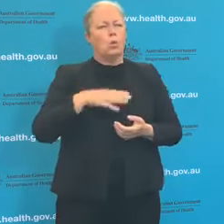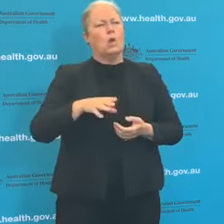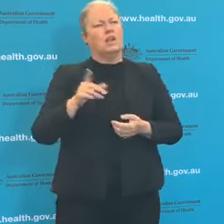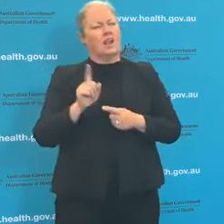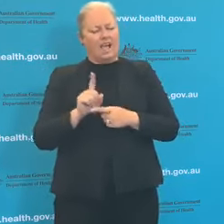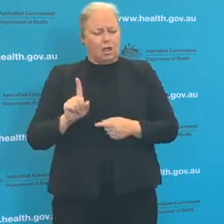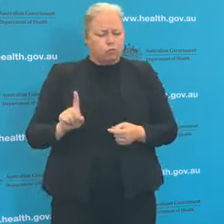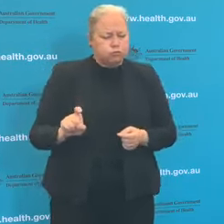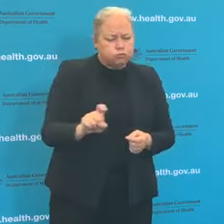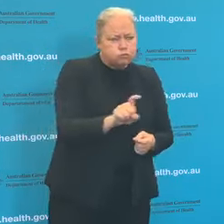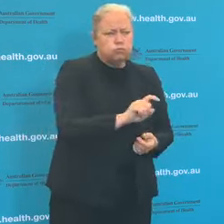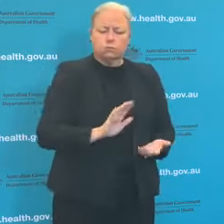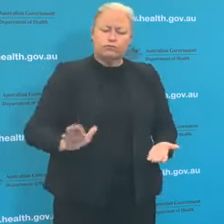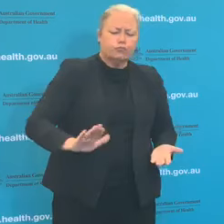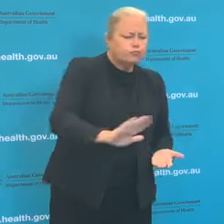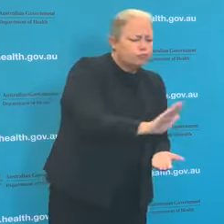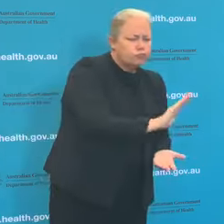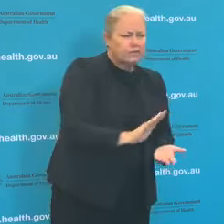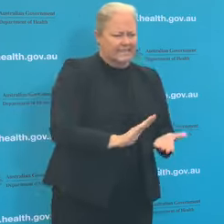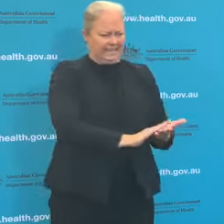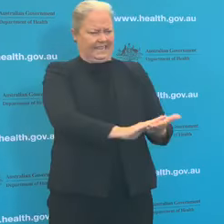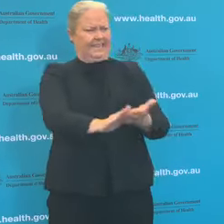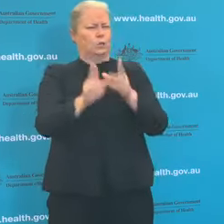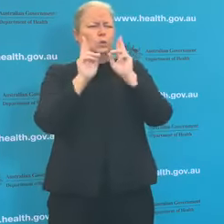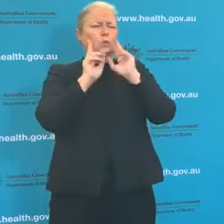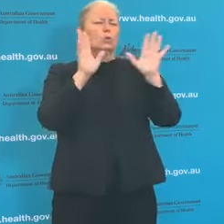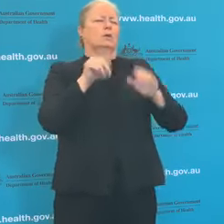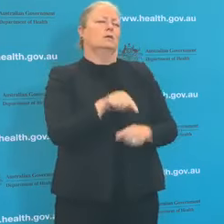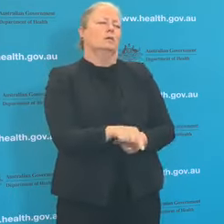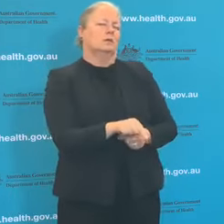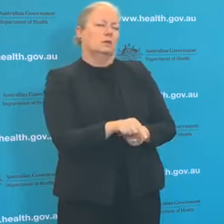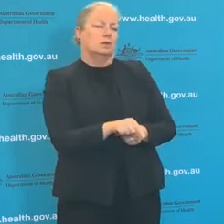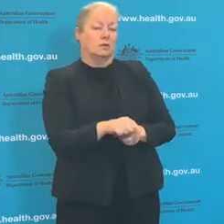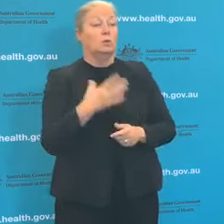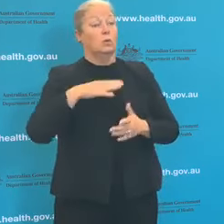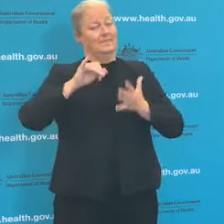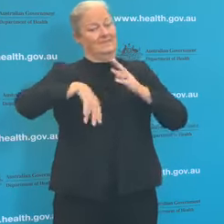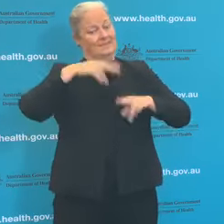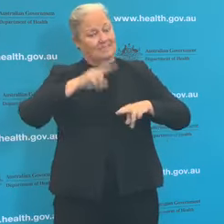products everywhere. We want staff to have a responsibility for